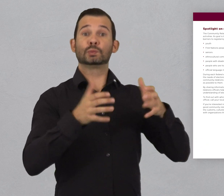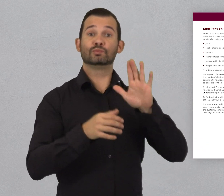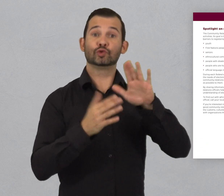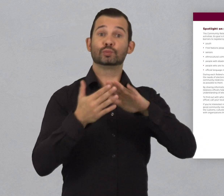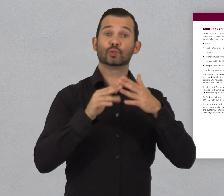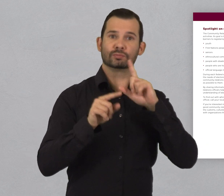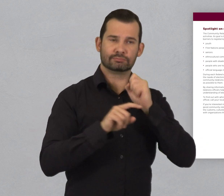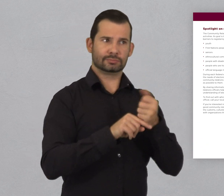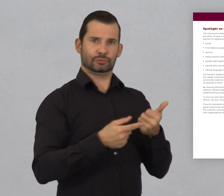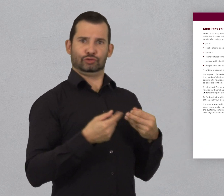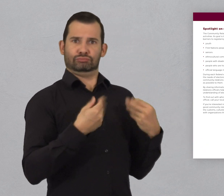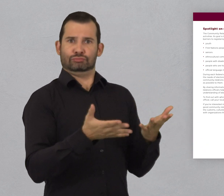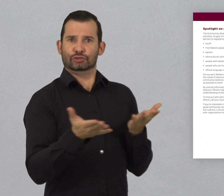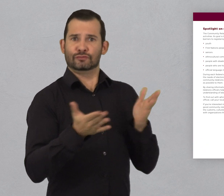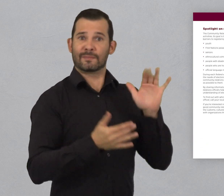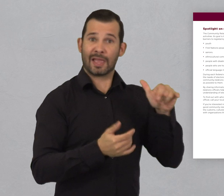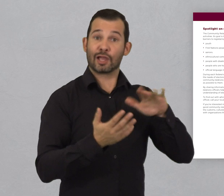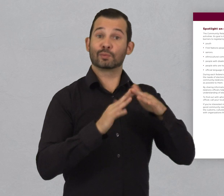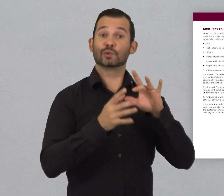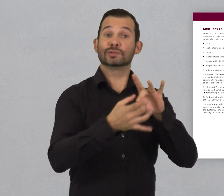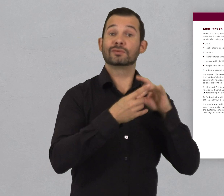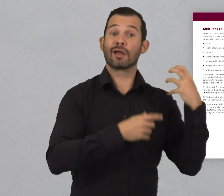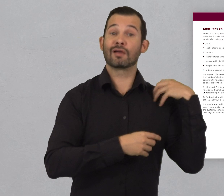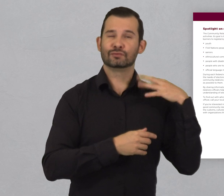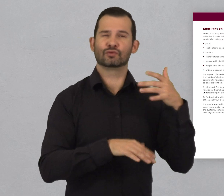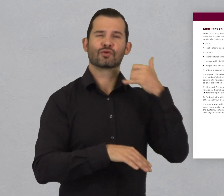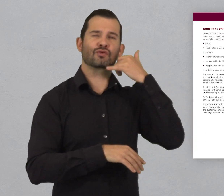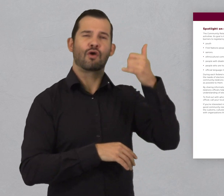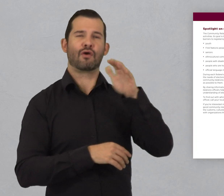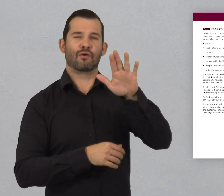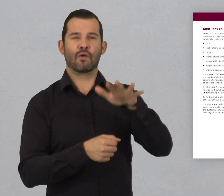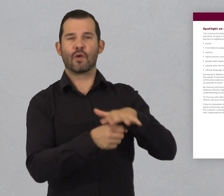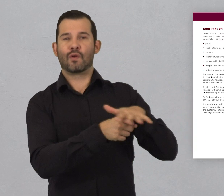are served by a community relations officer, call your local Elections